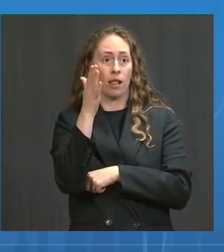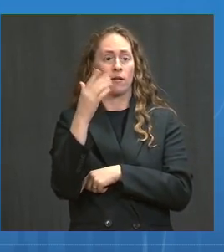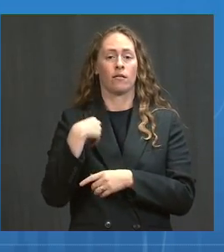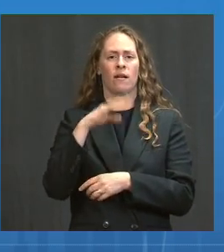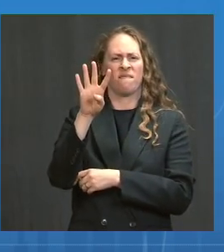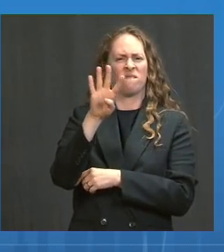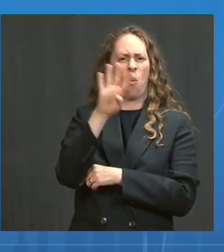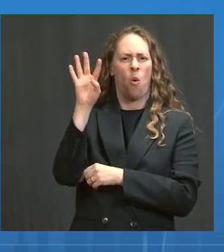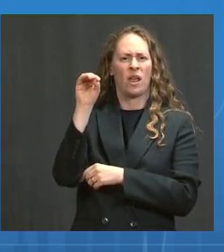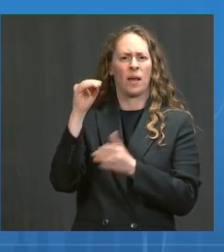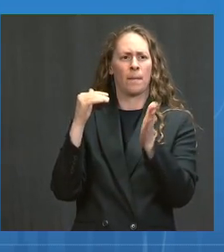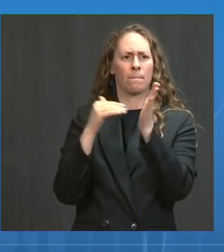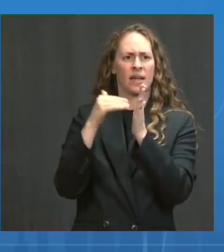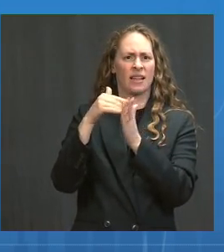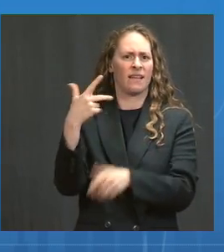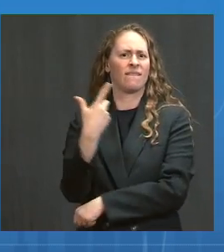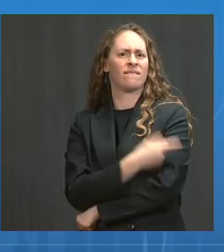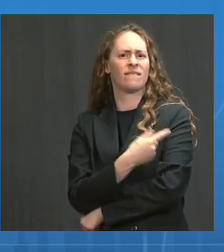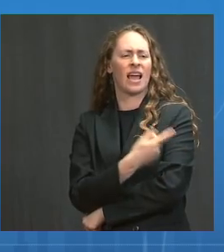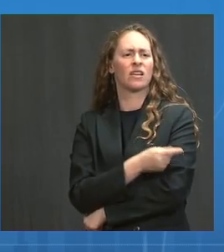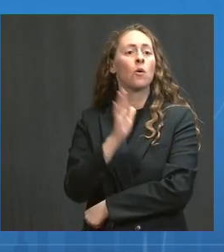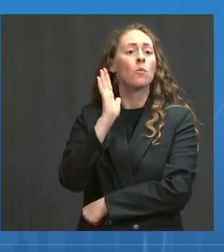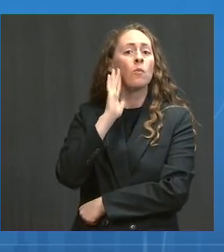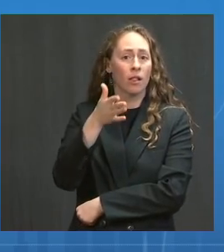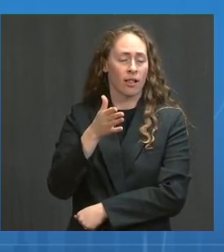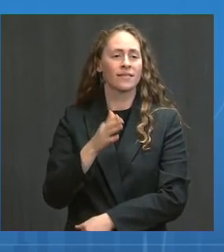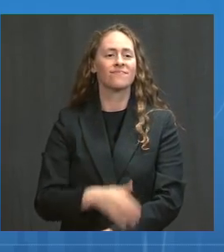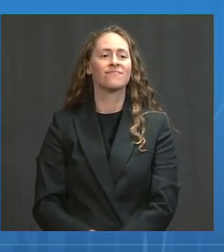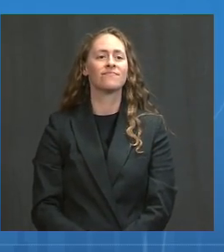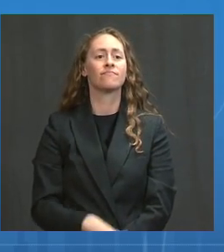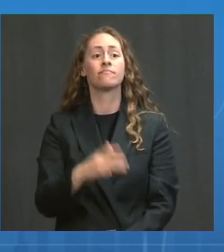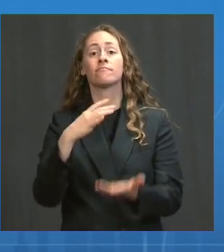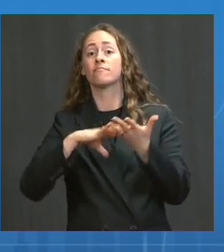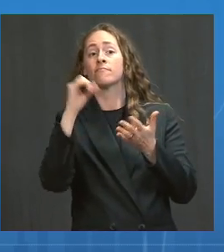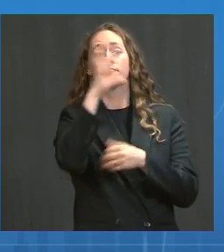including doses to the Republic of Korea, Mexico, Canada,